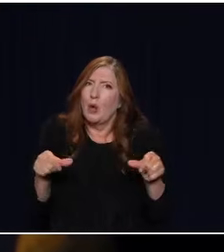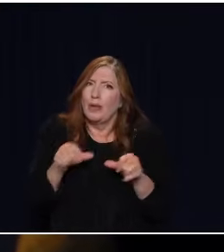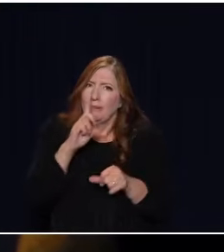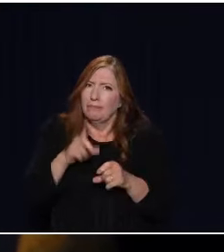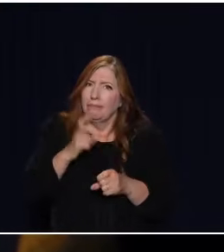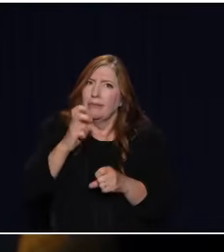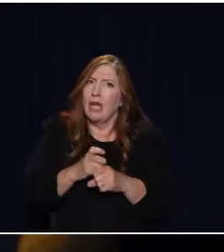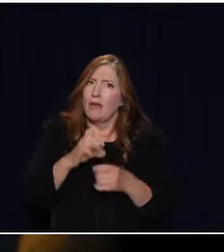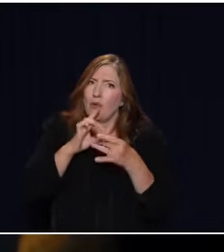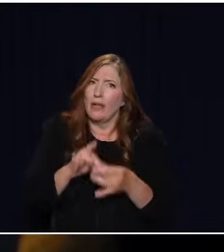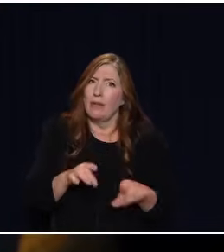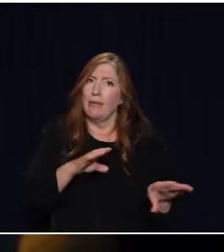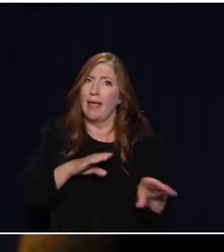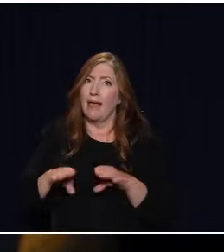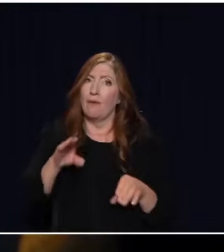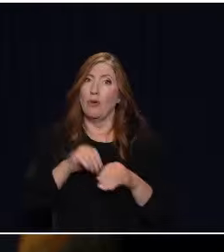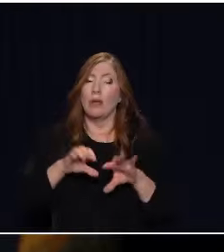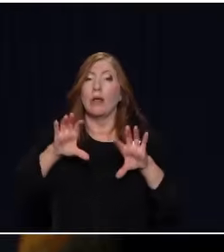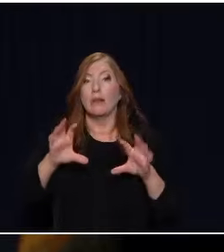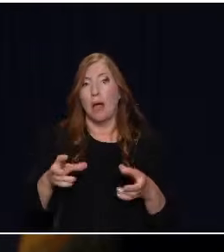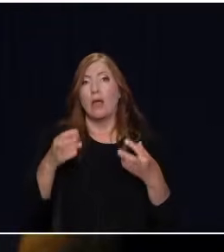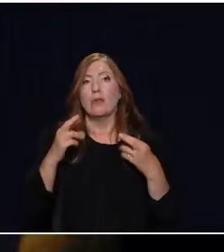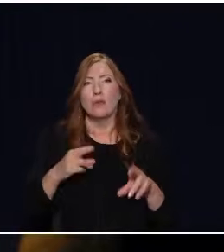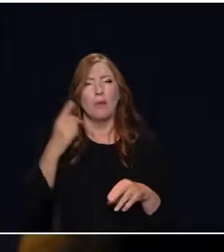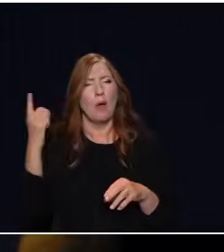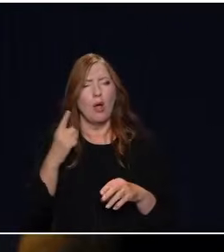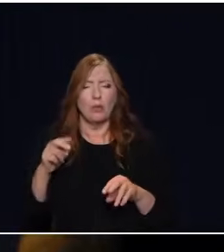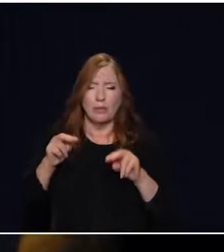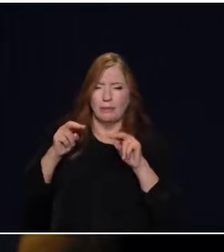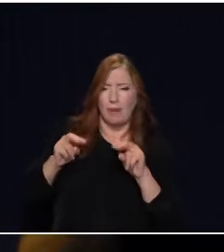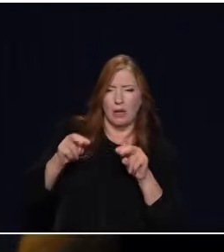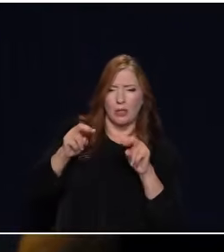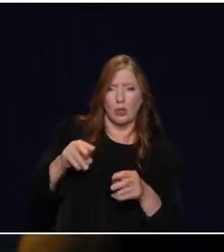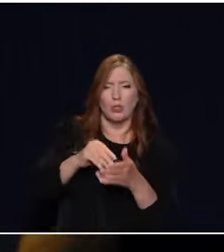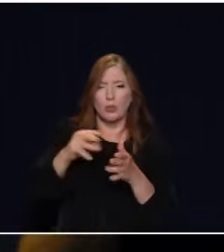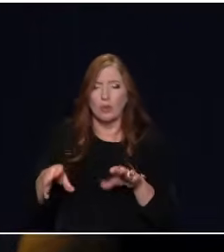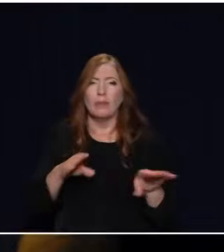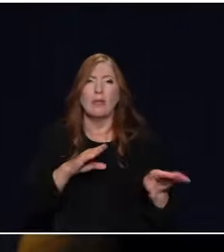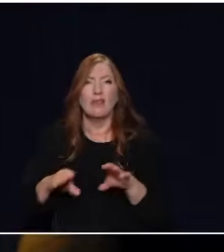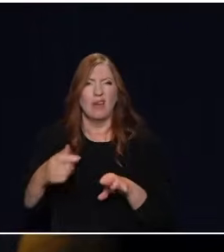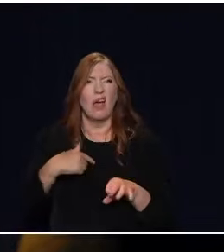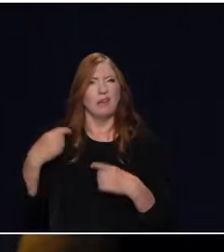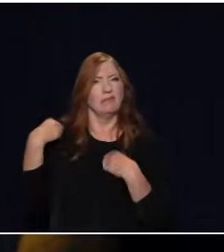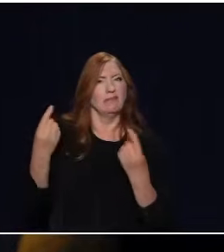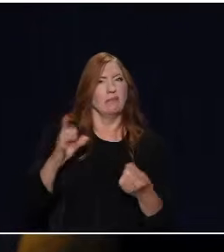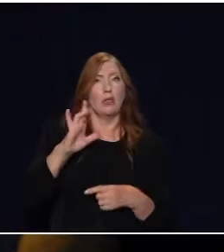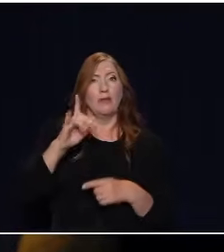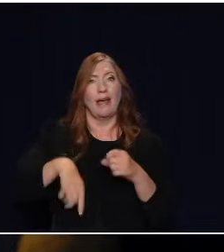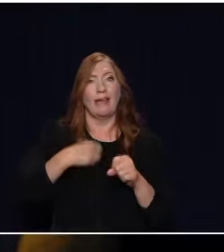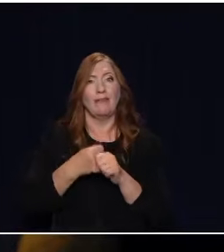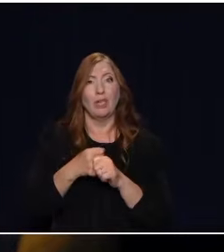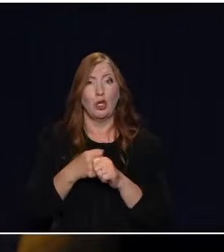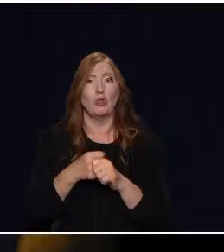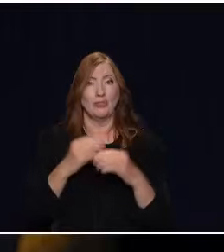THE EDUCATORS NAVIGATE SOME OF THESE TRICKY AREAS OF BEHAVIOR IN THE CLASS. ALWAYS MONITORING STUDENT